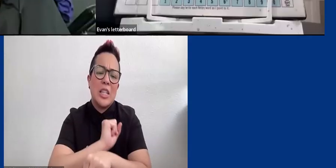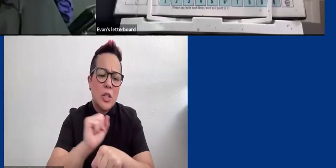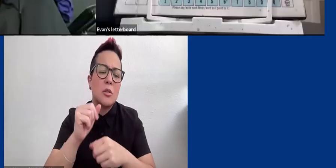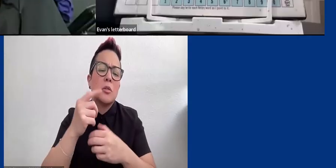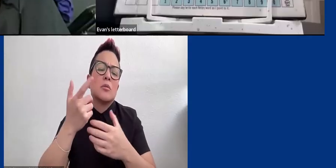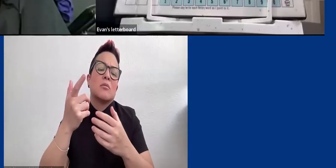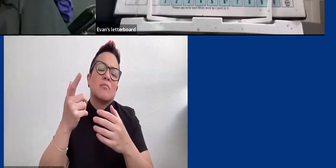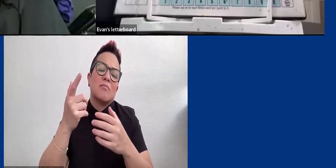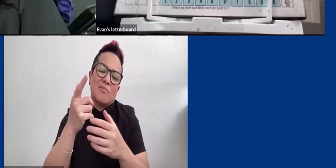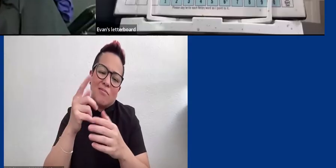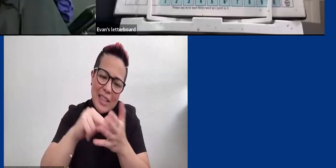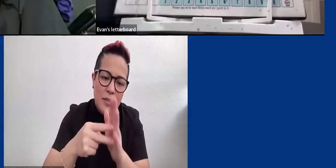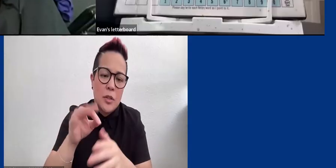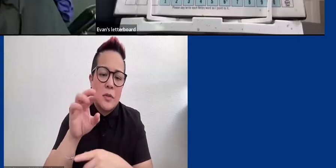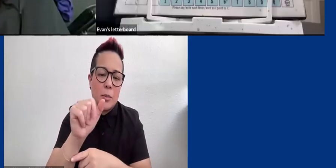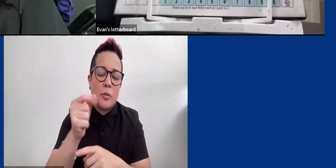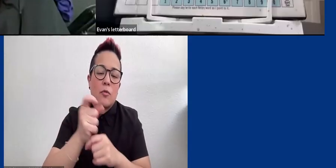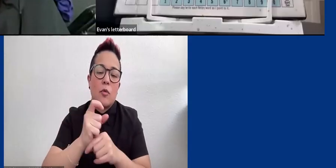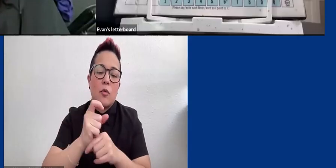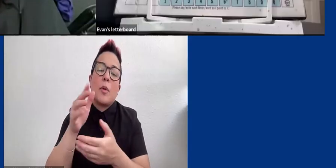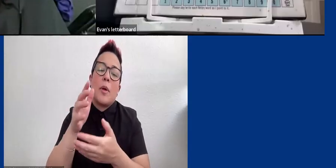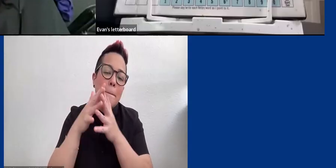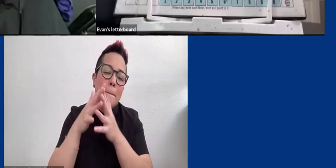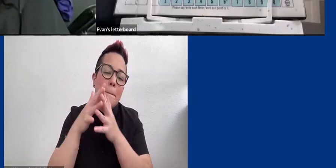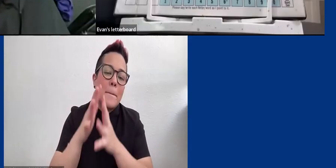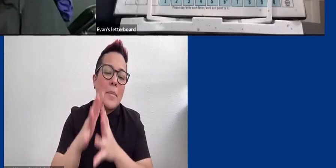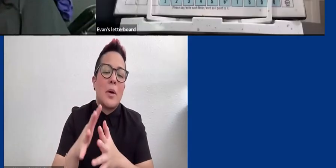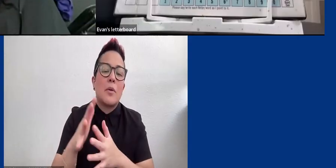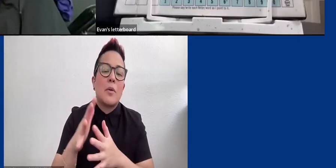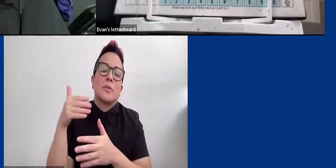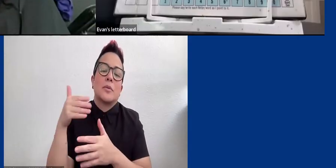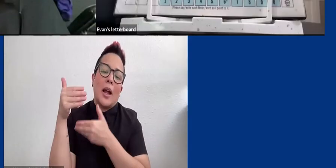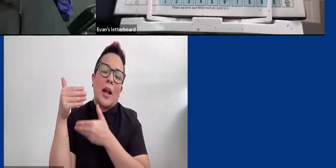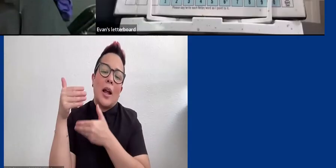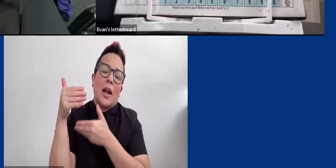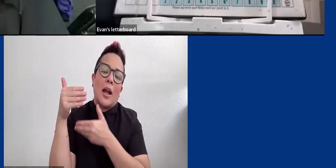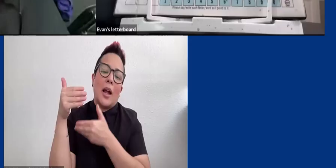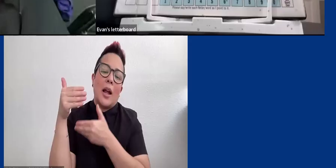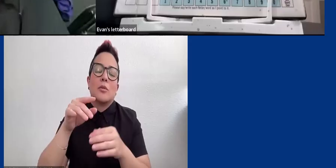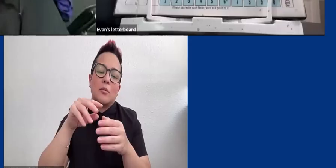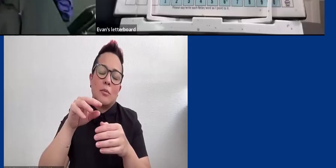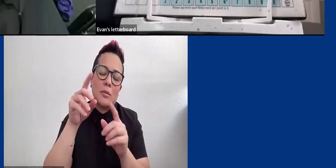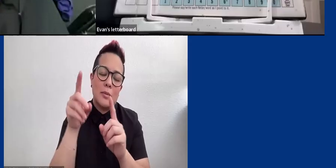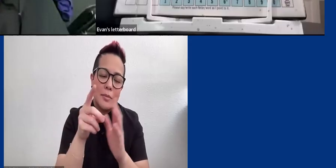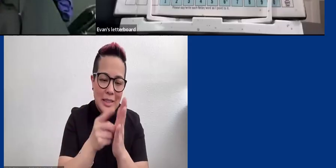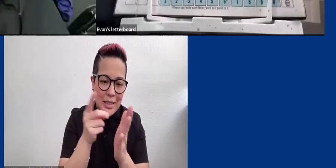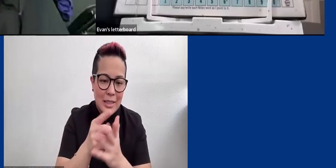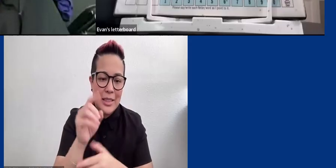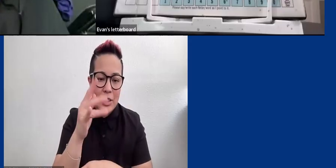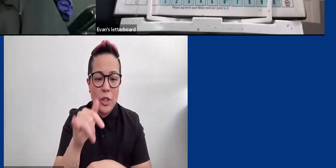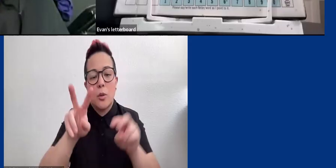from the American Heritage Medical Dictionary. Quote, a disadvantage or deficiency, especially